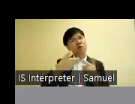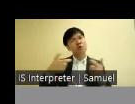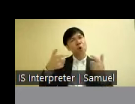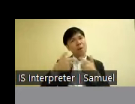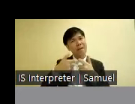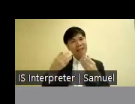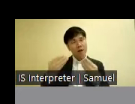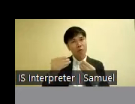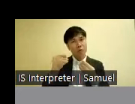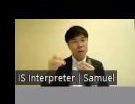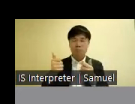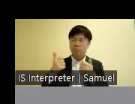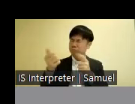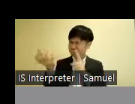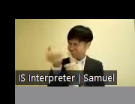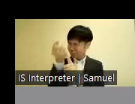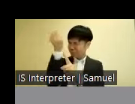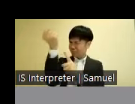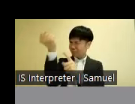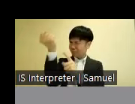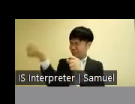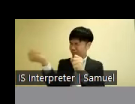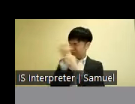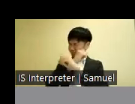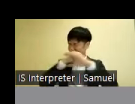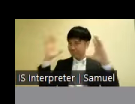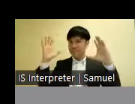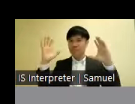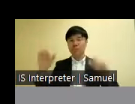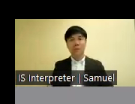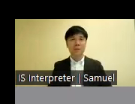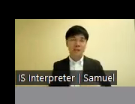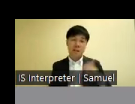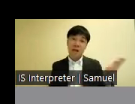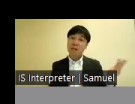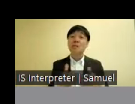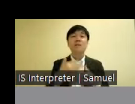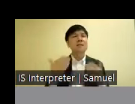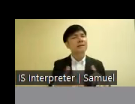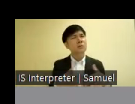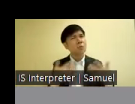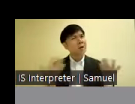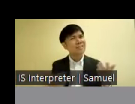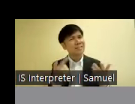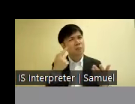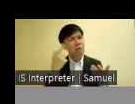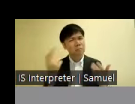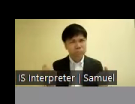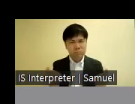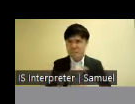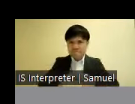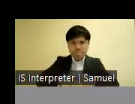So, where do we have to go in our next Forum?